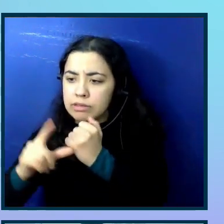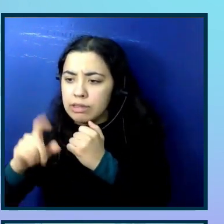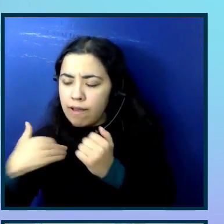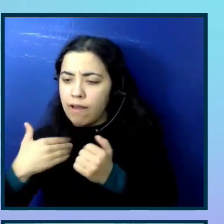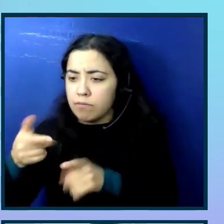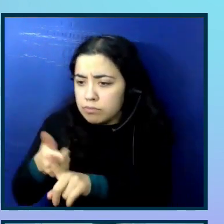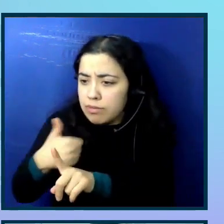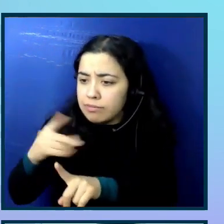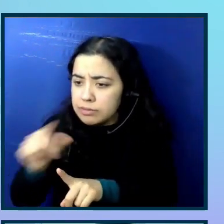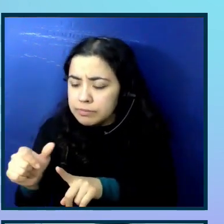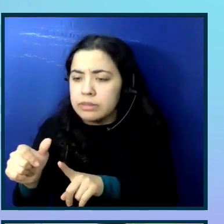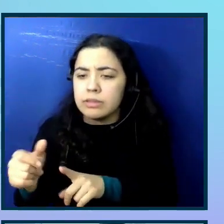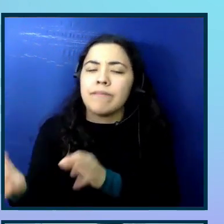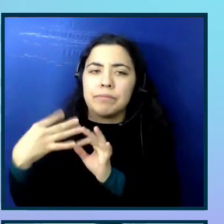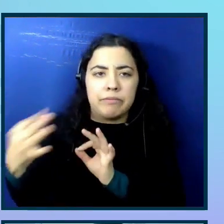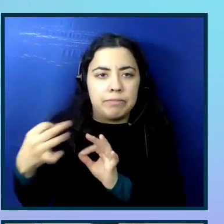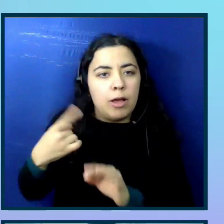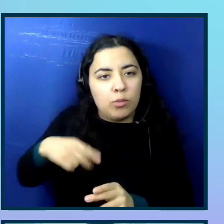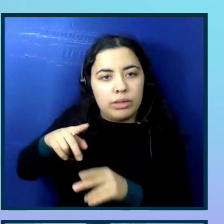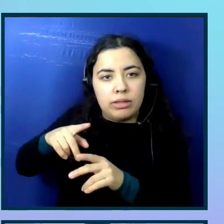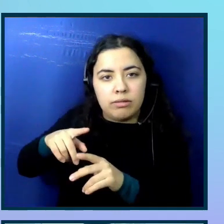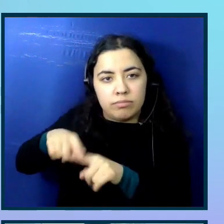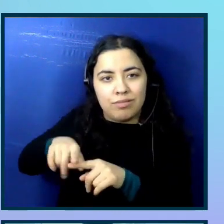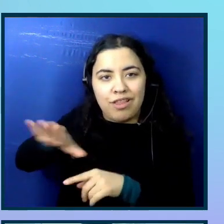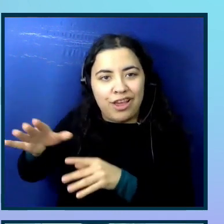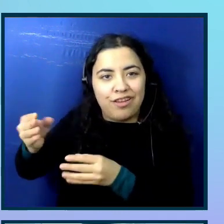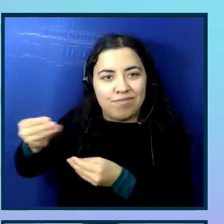just more representation as part of our day to day process.